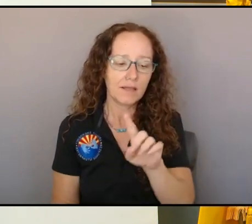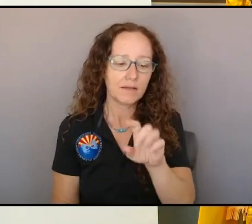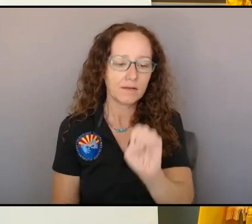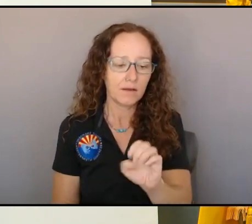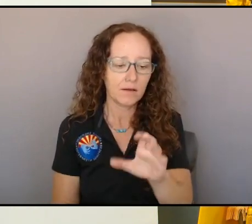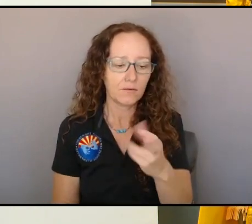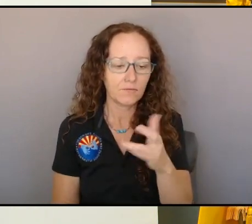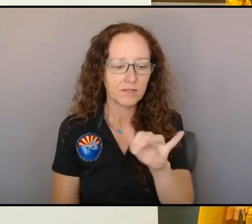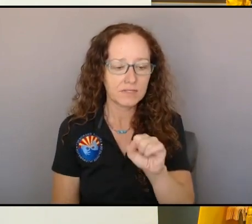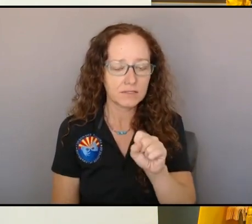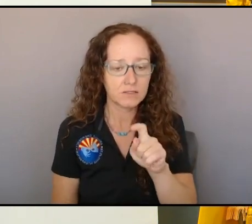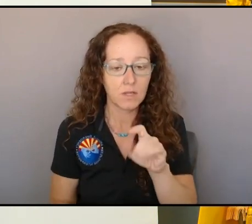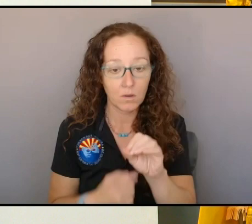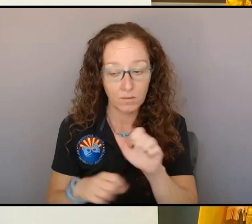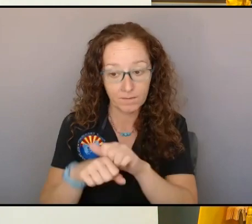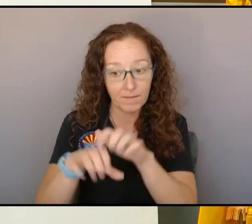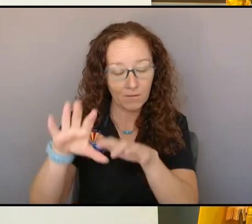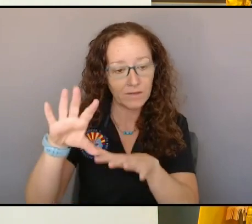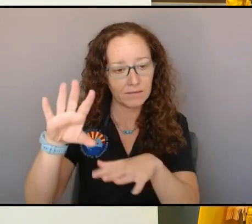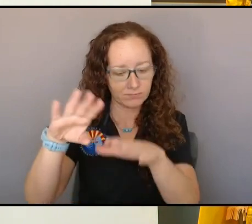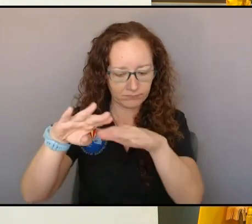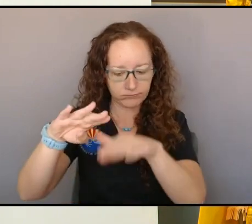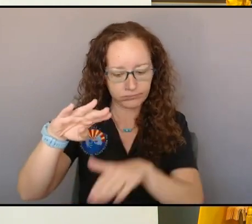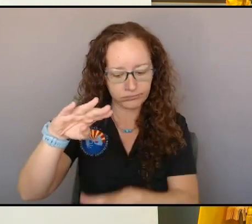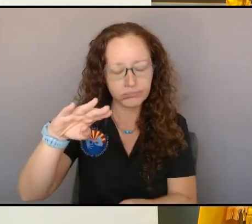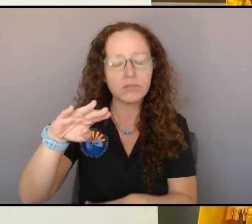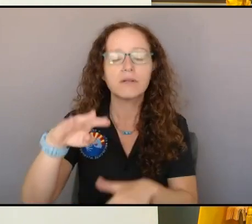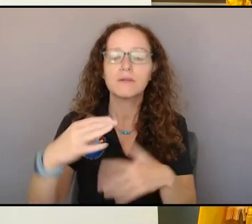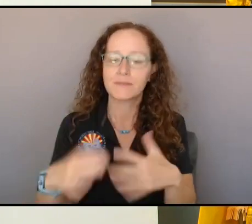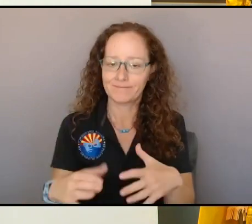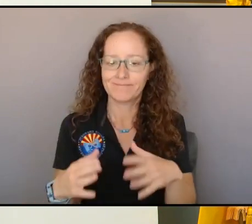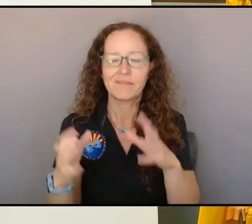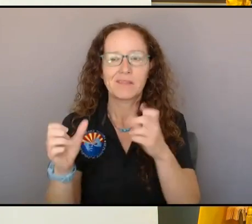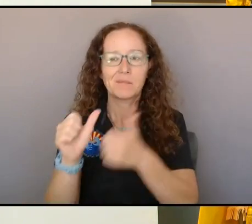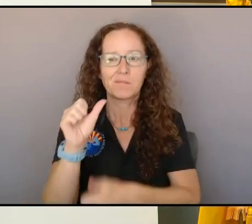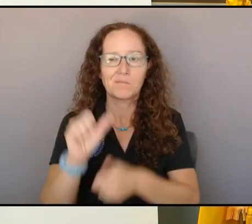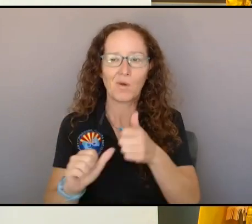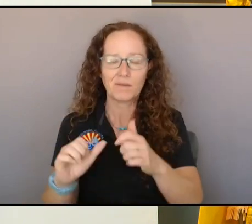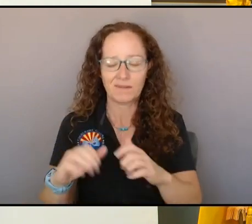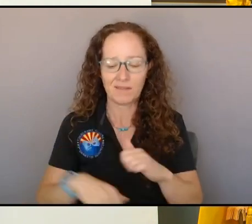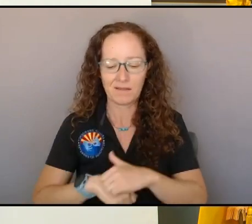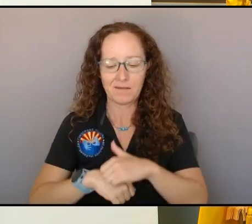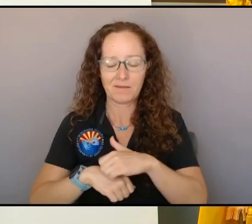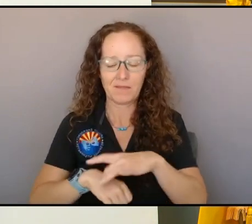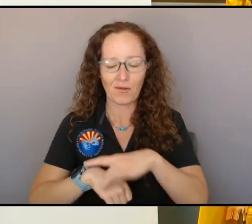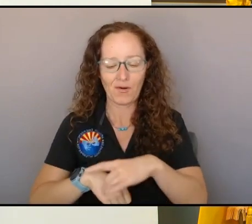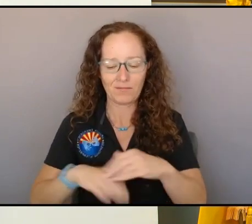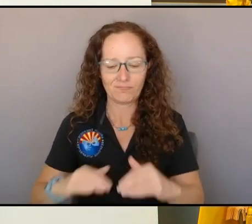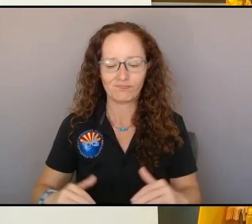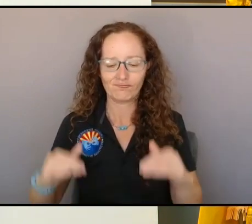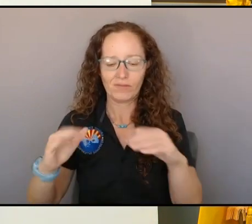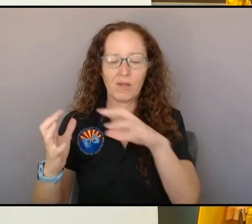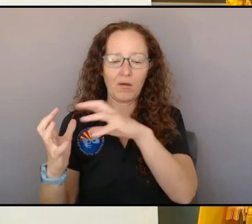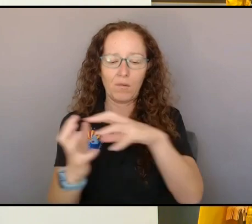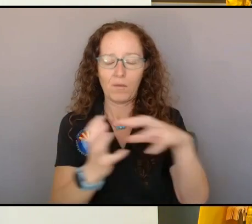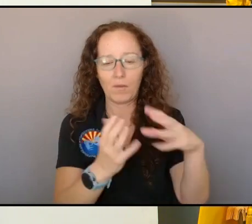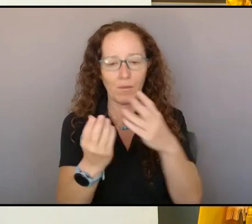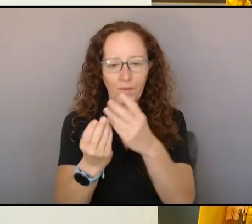eroded away back to sunny skies. And now we're starting to see the development of cumulus clouds. That's the convective